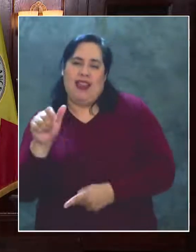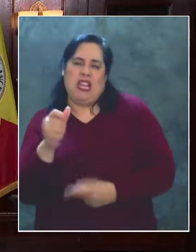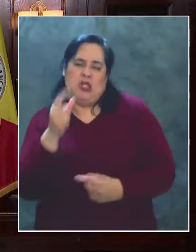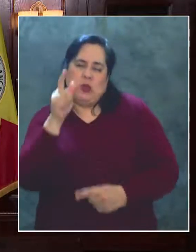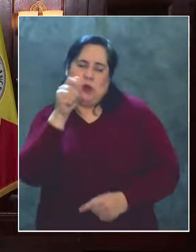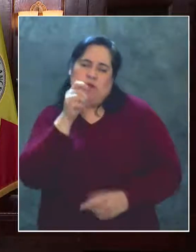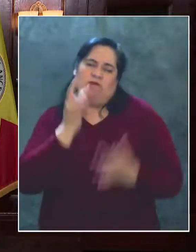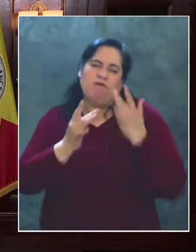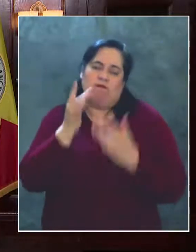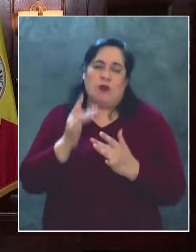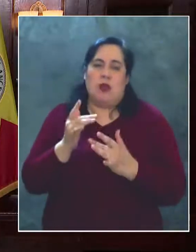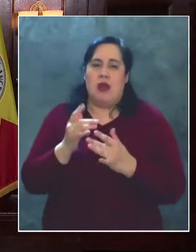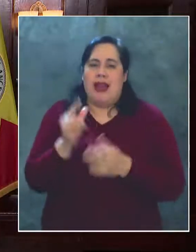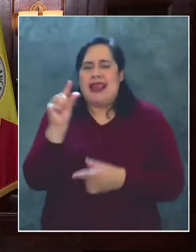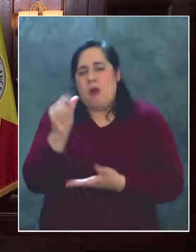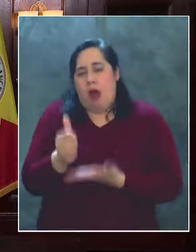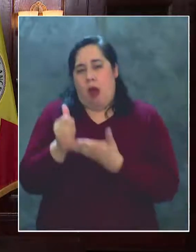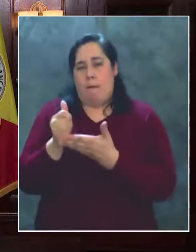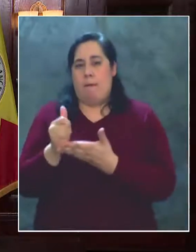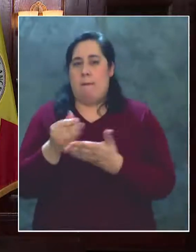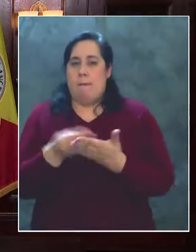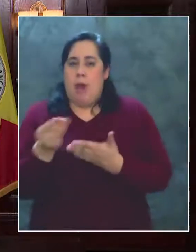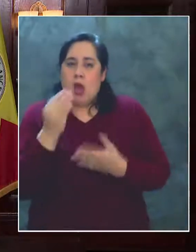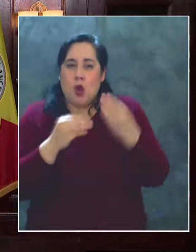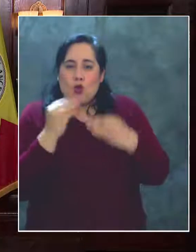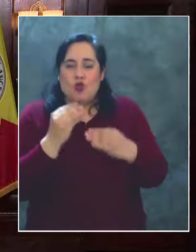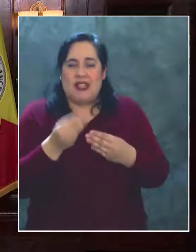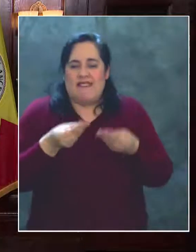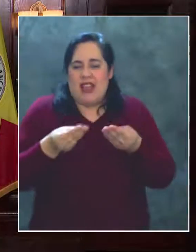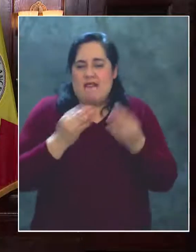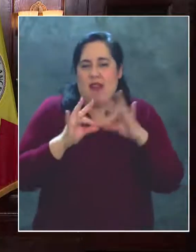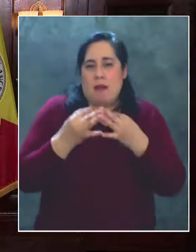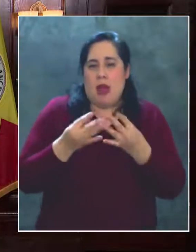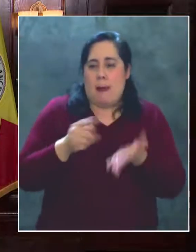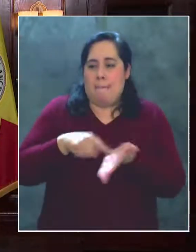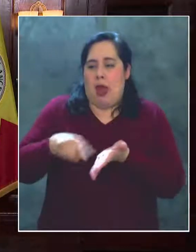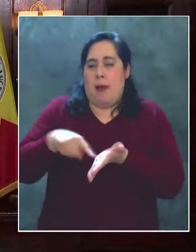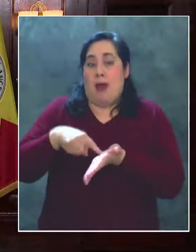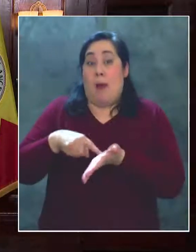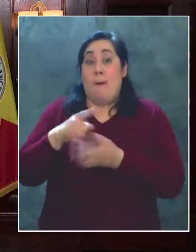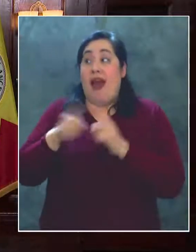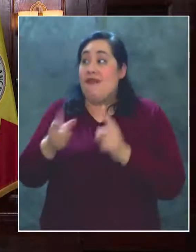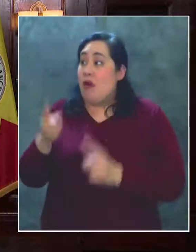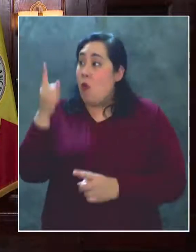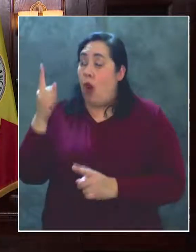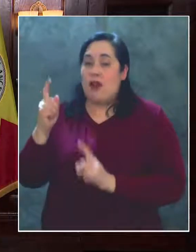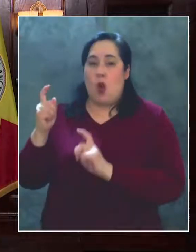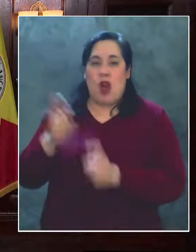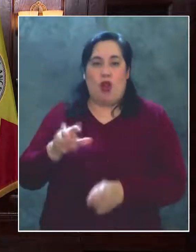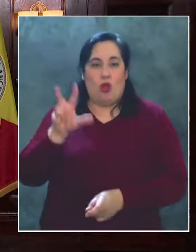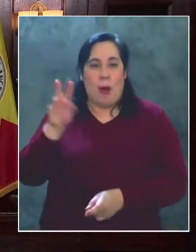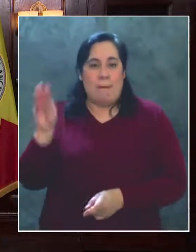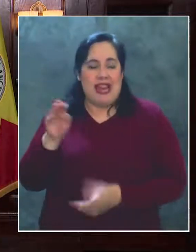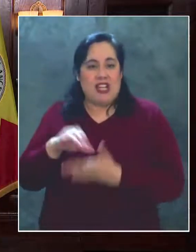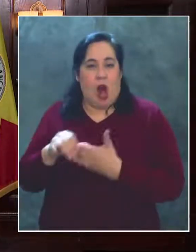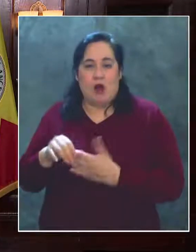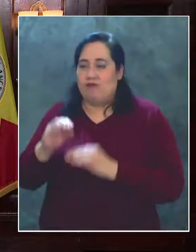THAT THEY CAN FWIE GROCERIES AND FEED THEIR FAMILIES. THE MAYOR'S FUND WAS ABLE TO